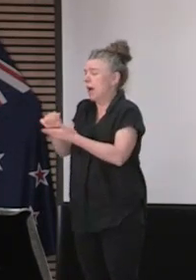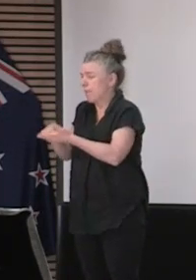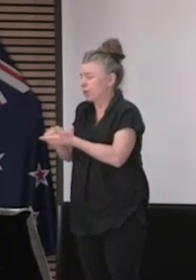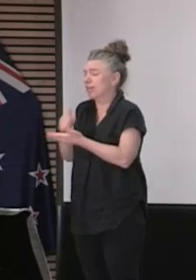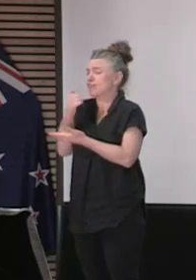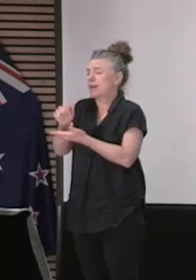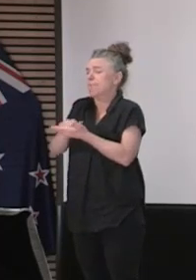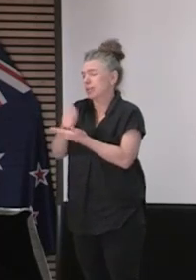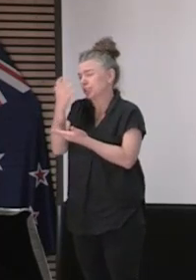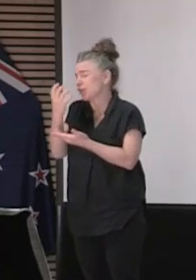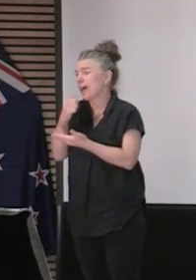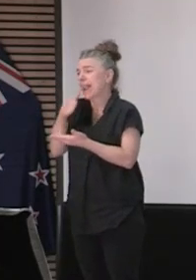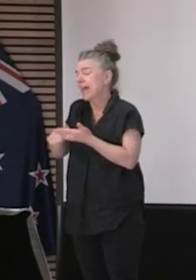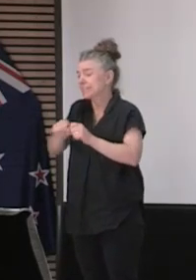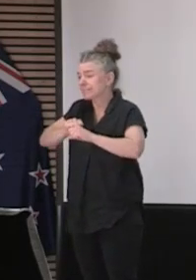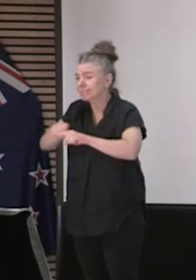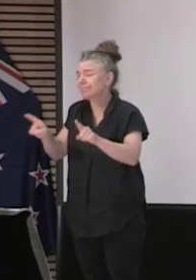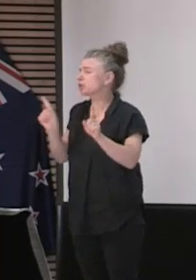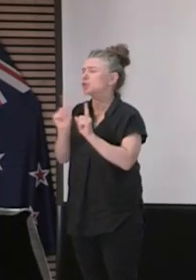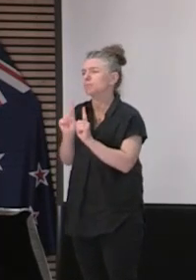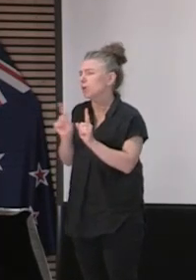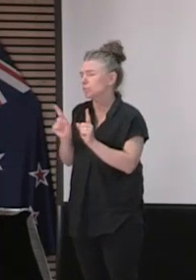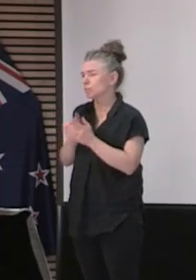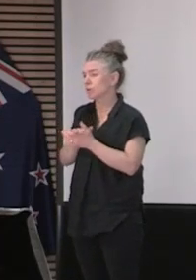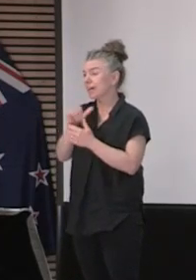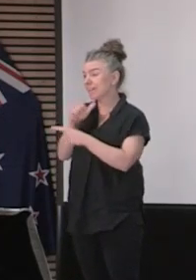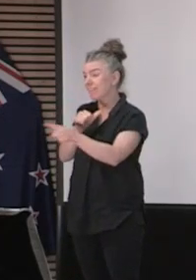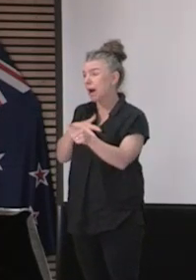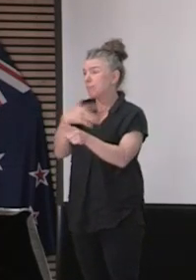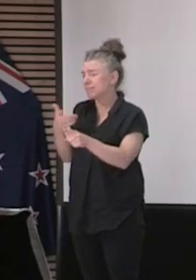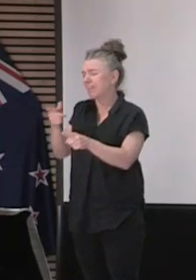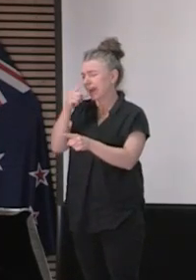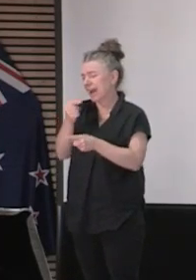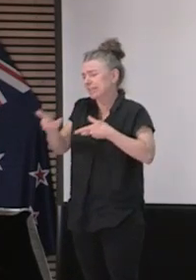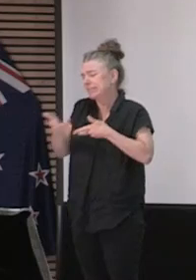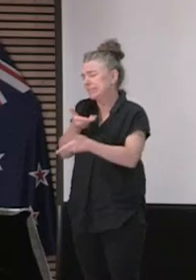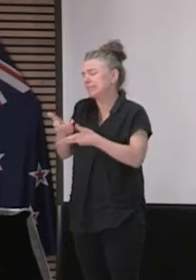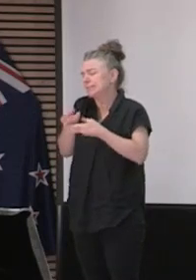And to make sure thatpeople can have any concerns, that they can talk themthrough with someone on thephone. It should never havehappened.